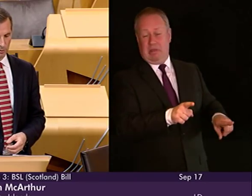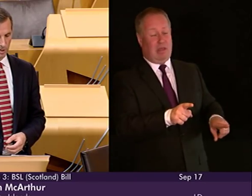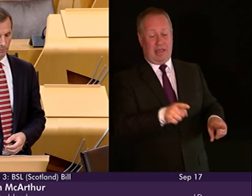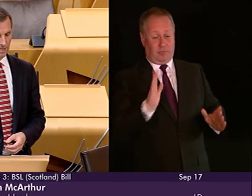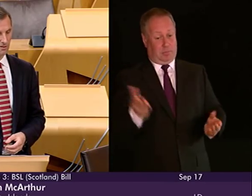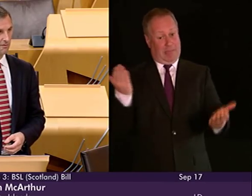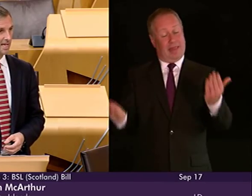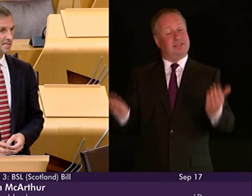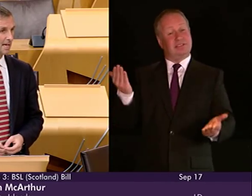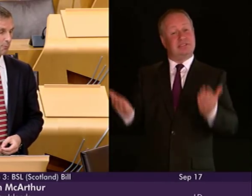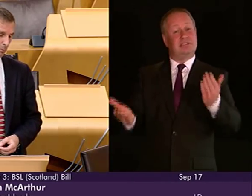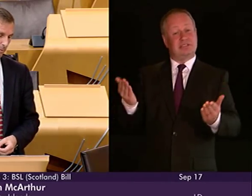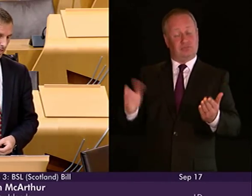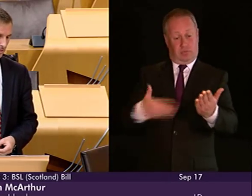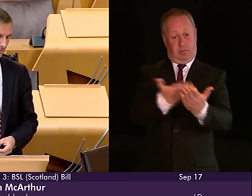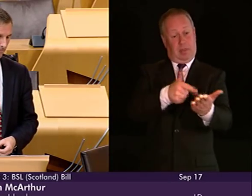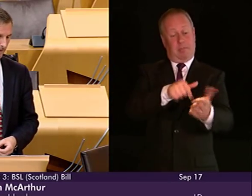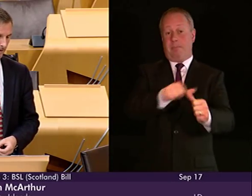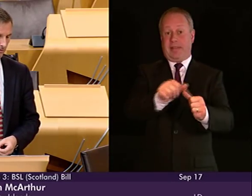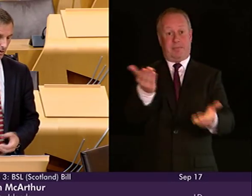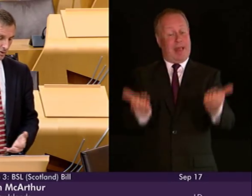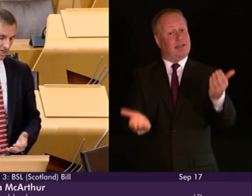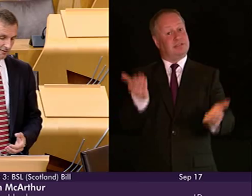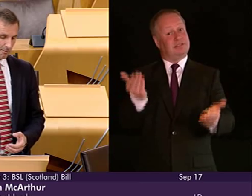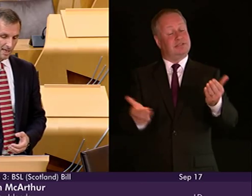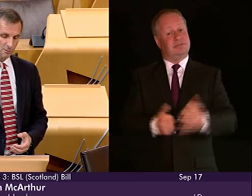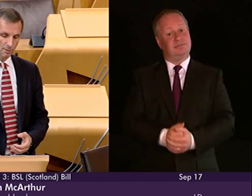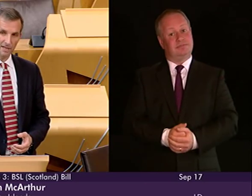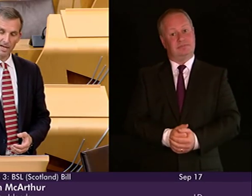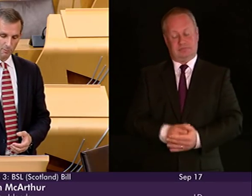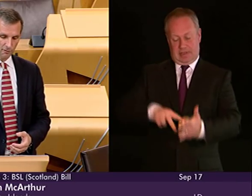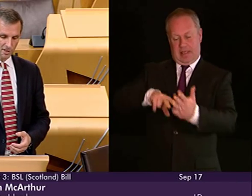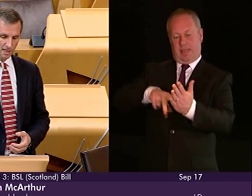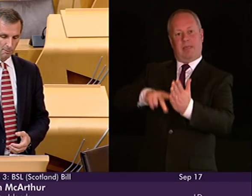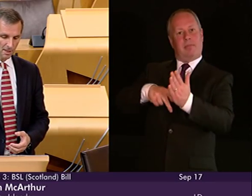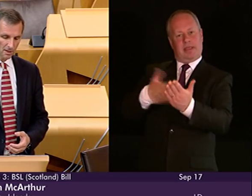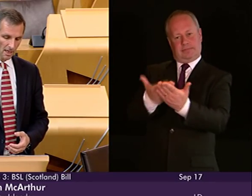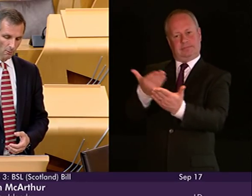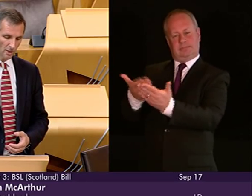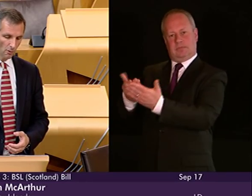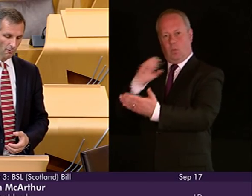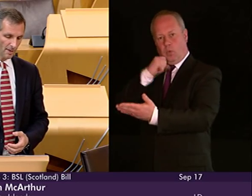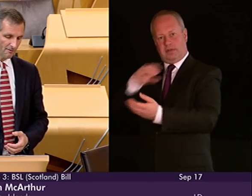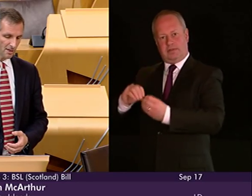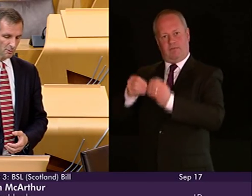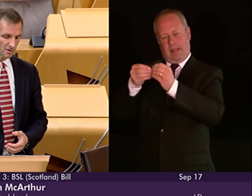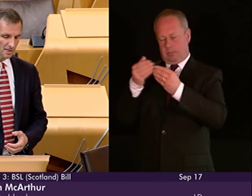that the bill now better reflects that proper balance. The content of the plans will be developed over time, but we know from the evidence that